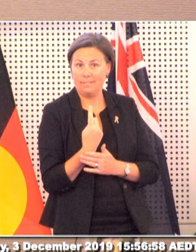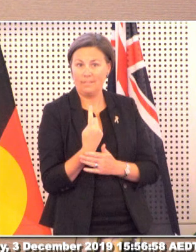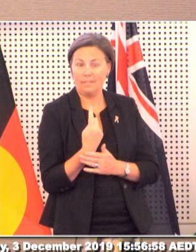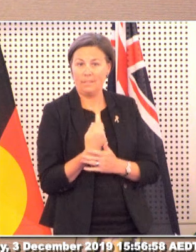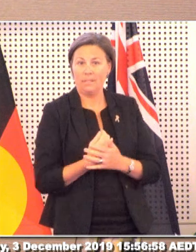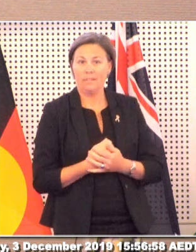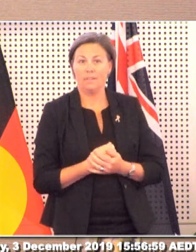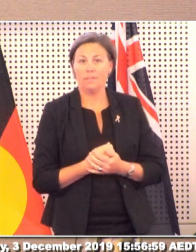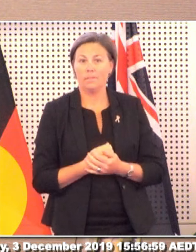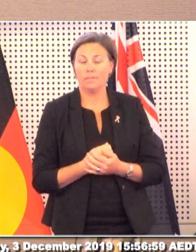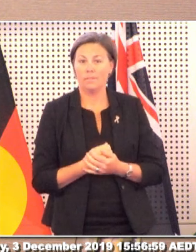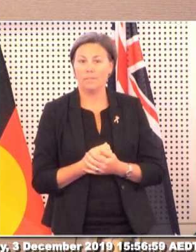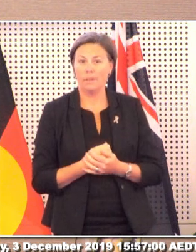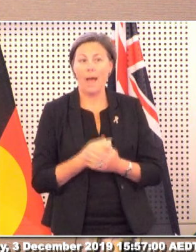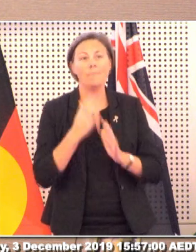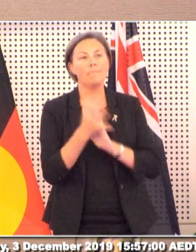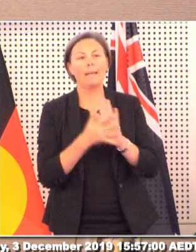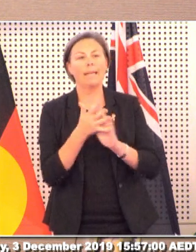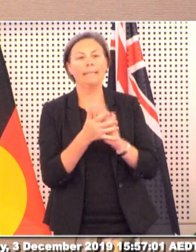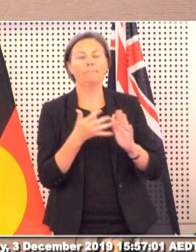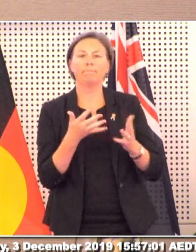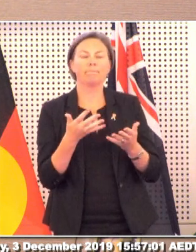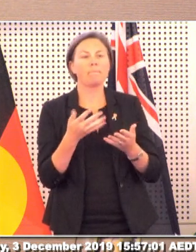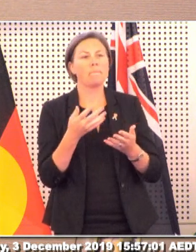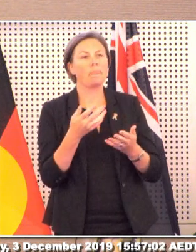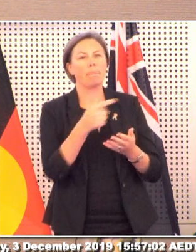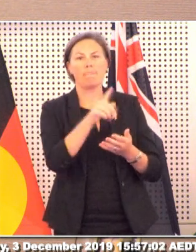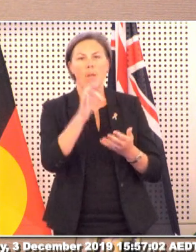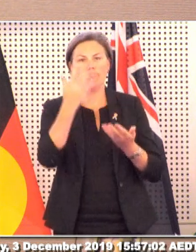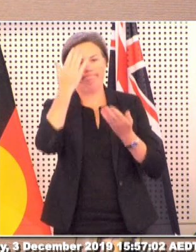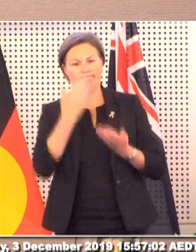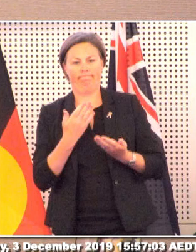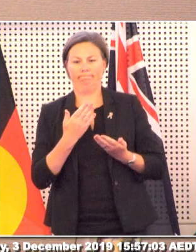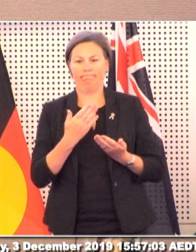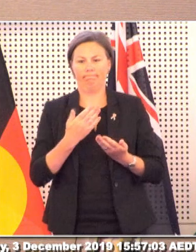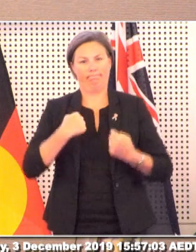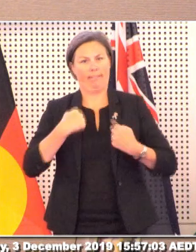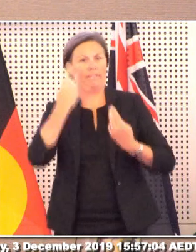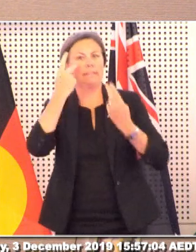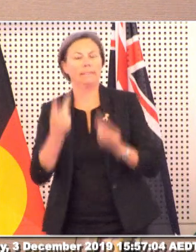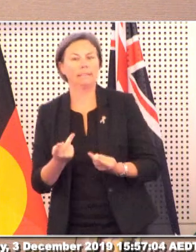CVs and the processes surrounding those are not held in terribly high